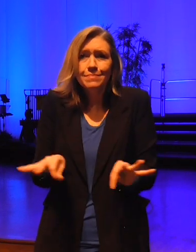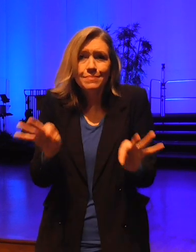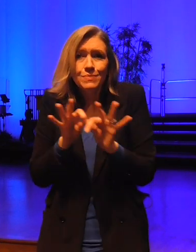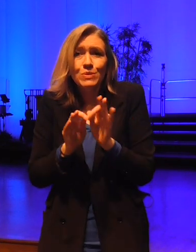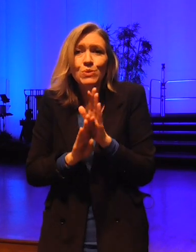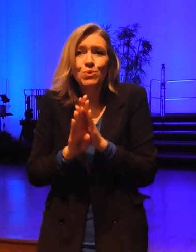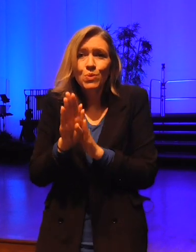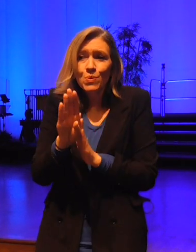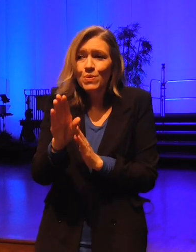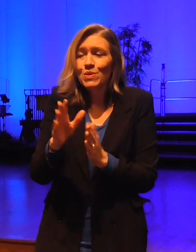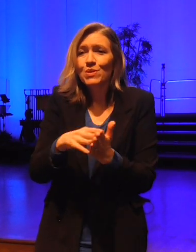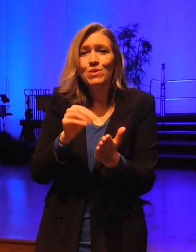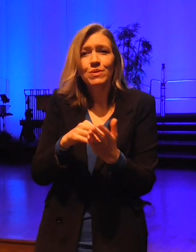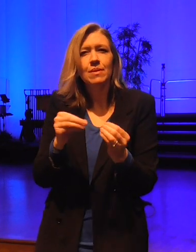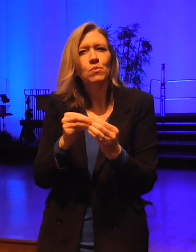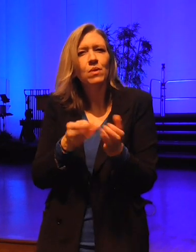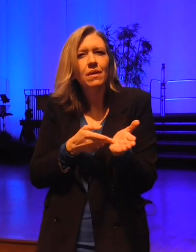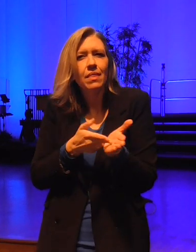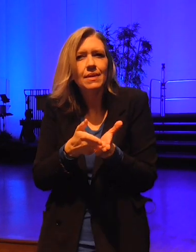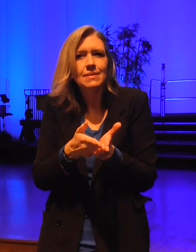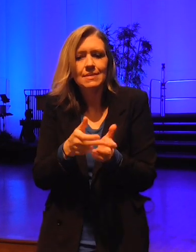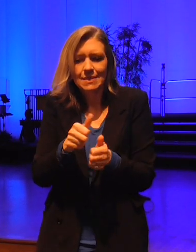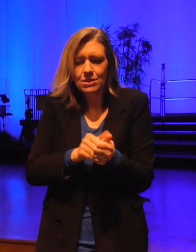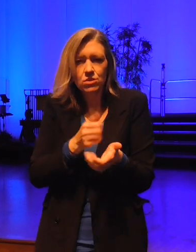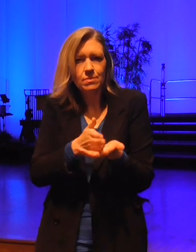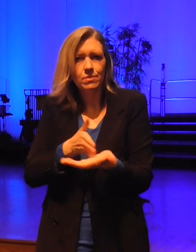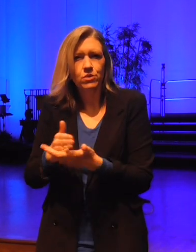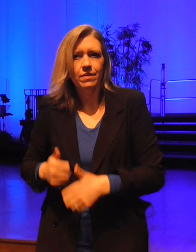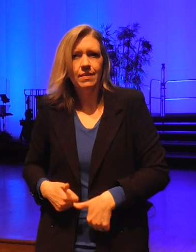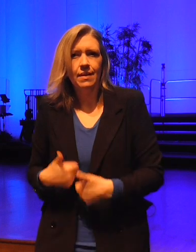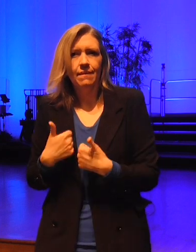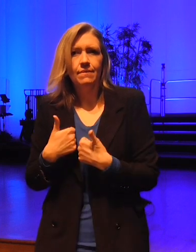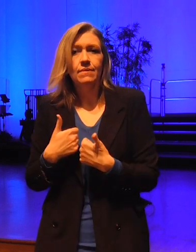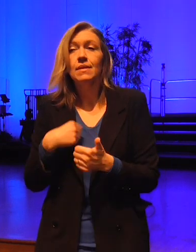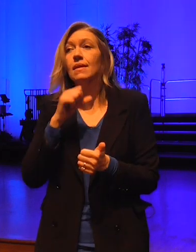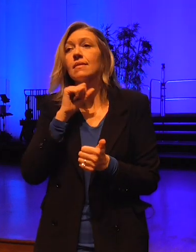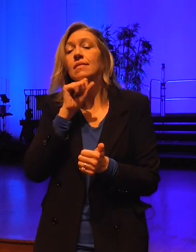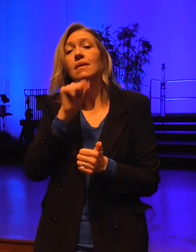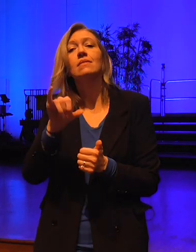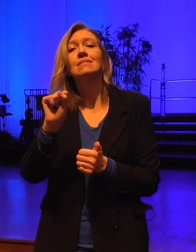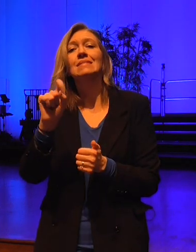aspect of Our Lives I would like what Steve Jobs said he said I have looked in the mirror every